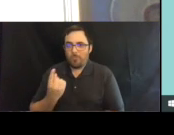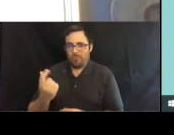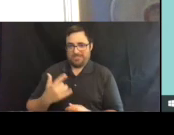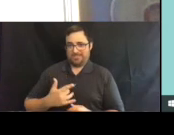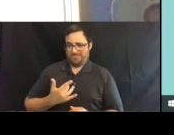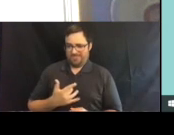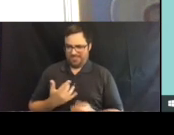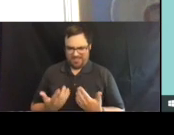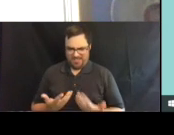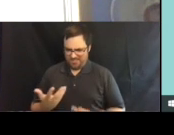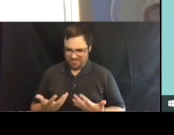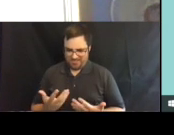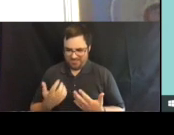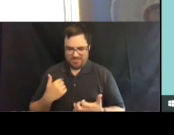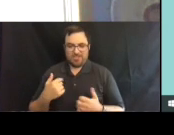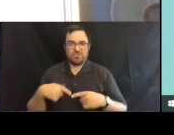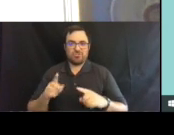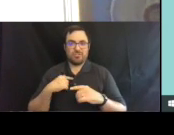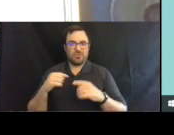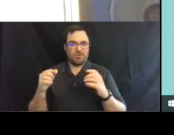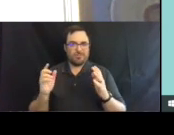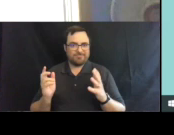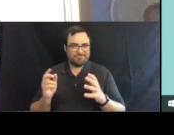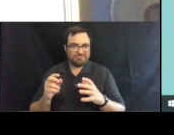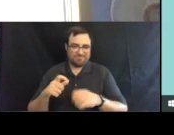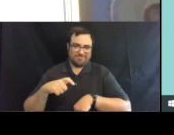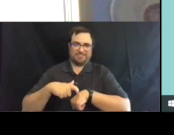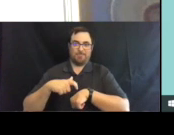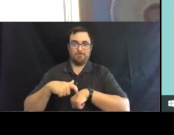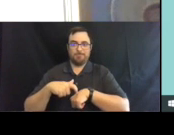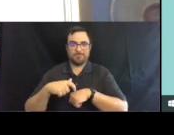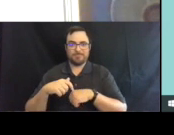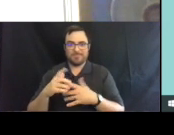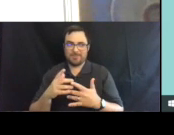happening within your session are because they are now not able to do